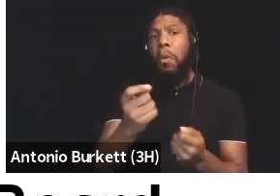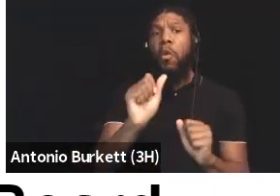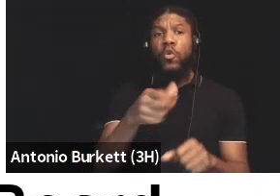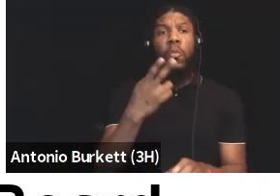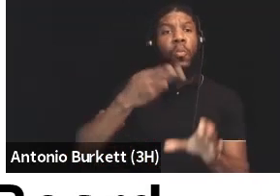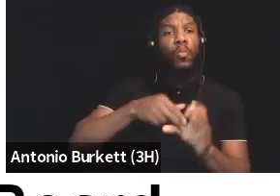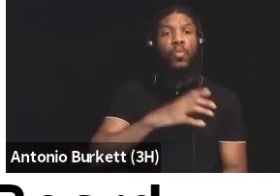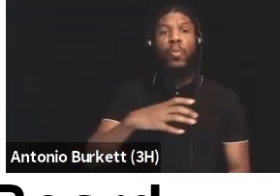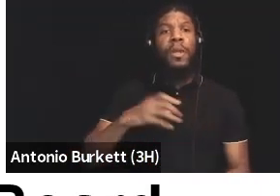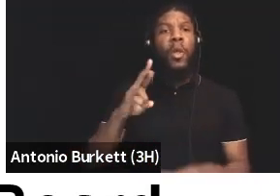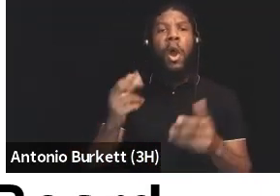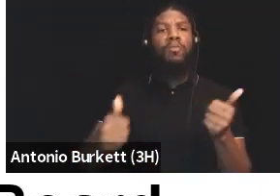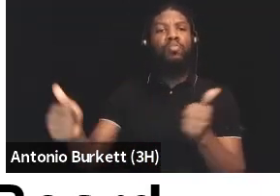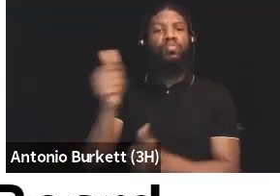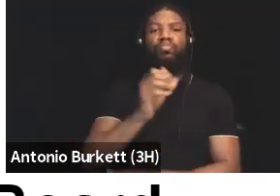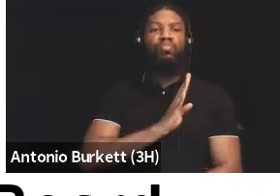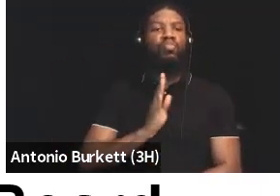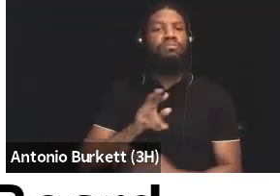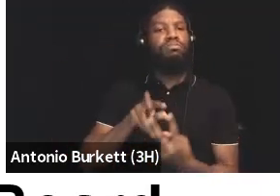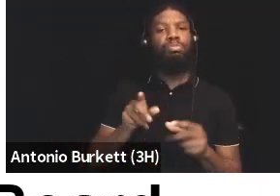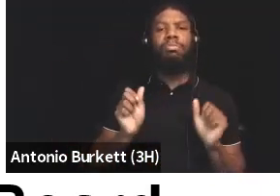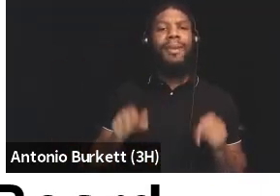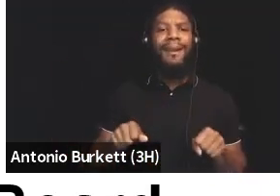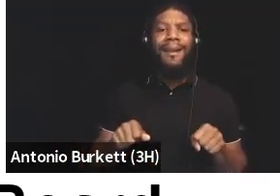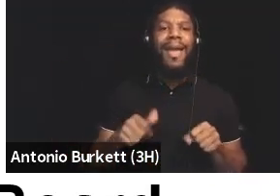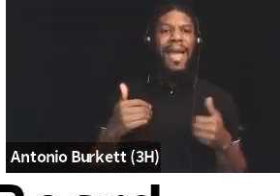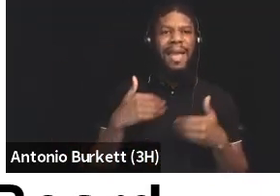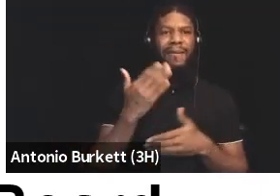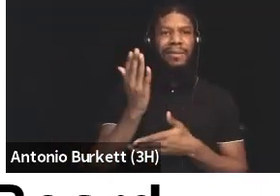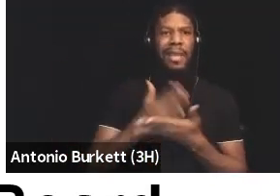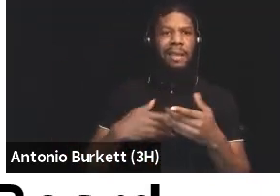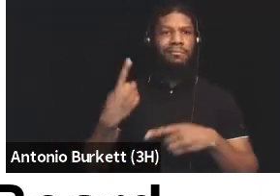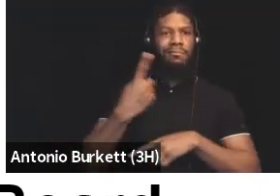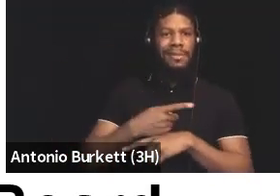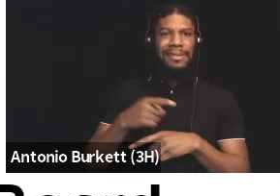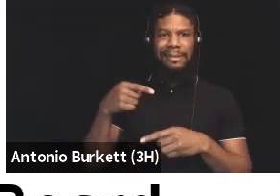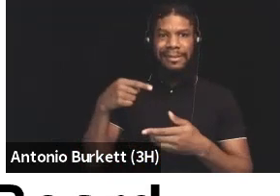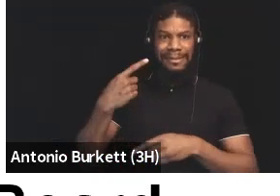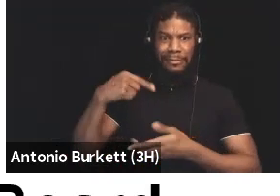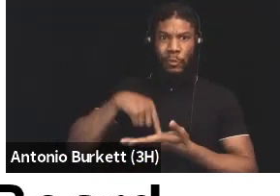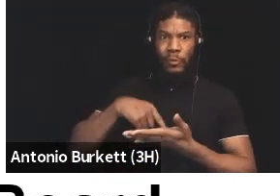the Executive Board. There's some deadlines coming up, and a lot of great work to be done, so you're